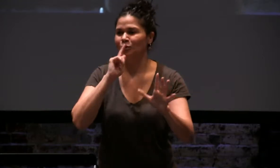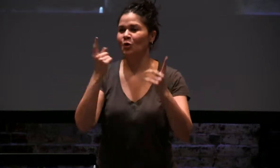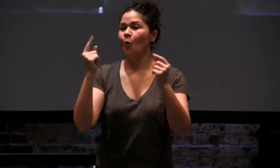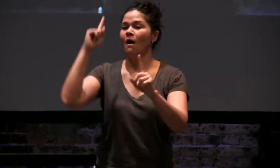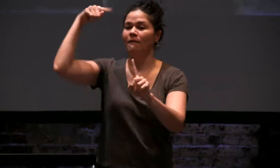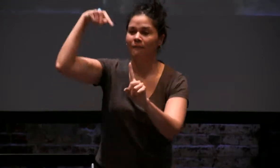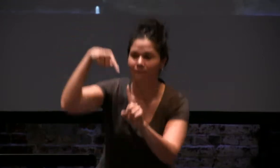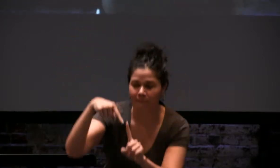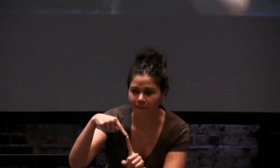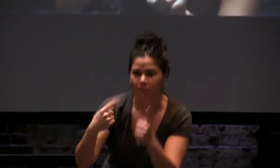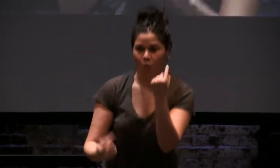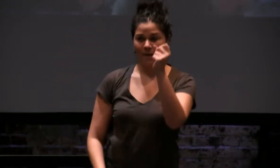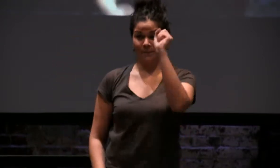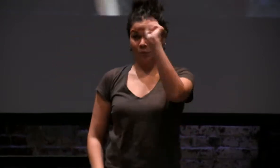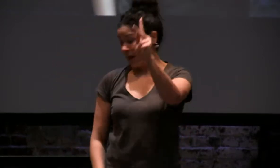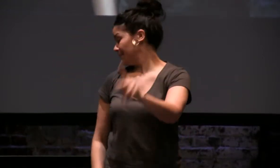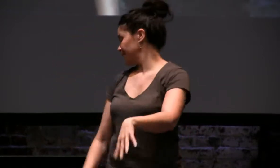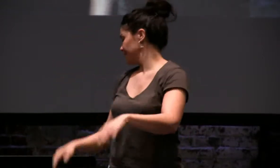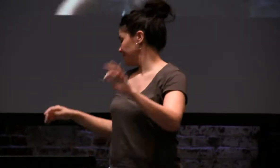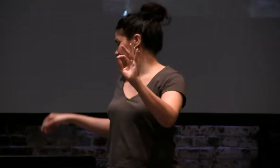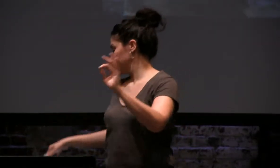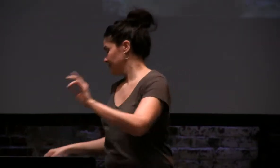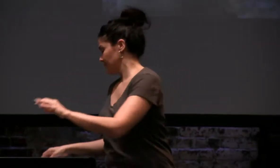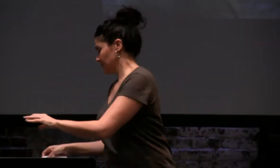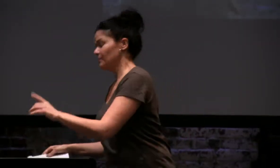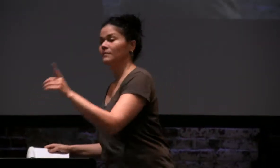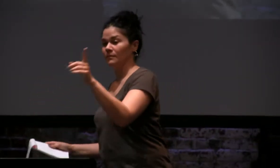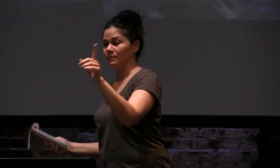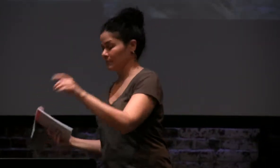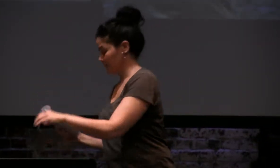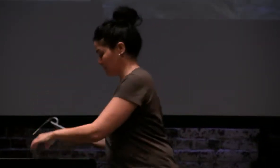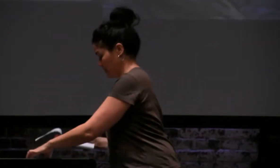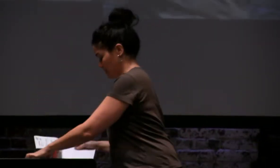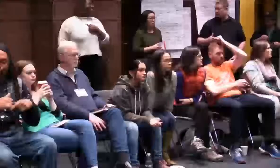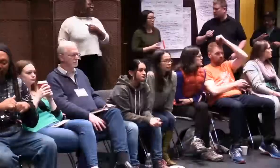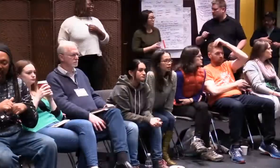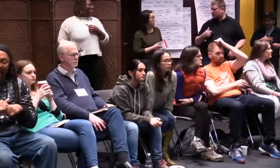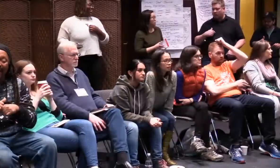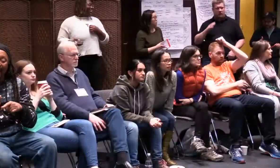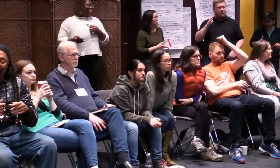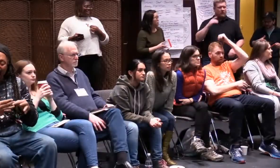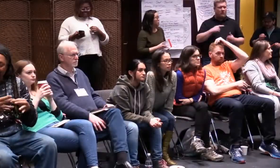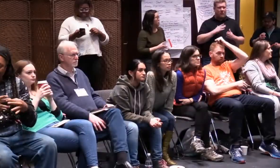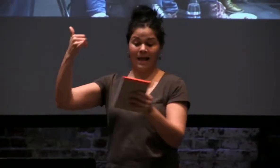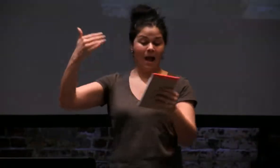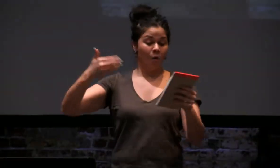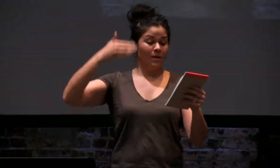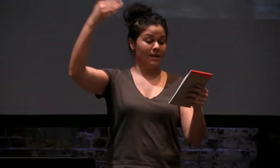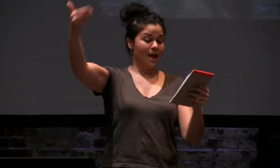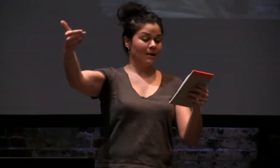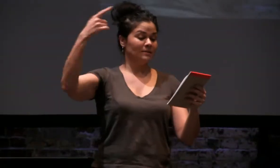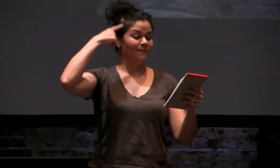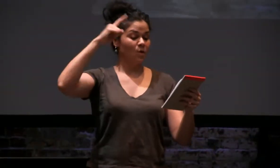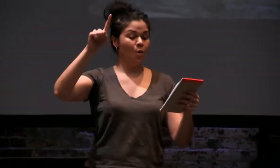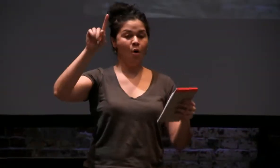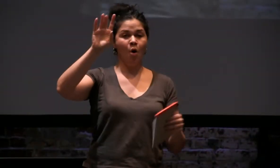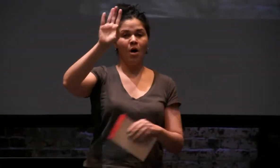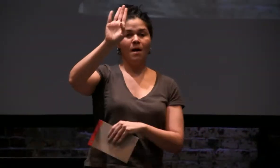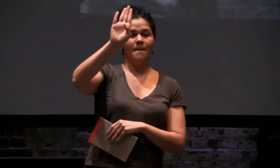You did a great job, but it was a little bit broad. I'm looking to know if you have anything more specific. So that might evolve.